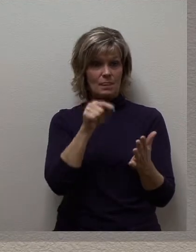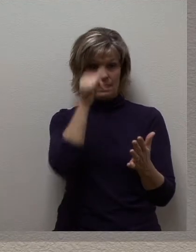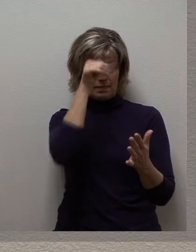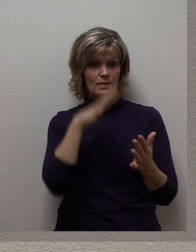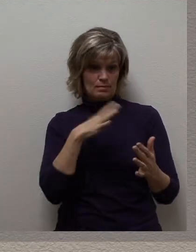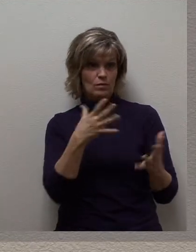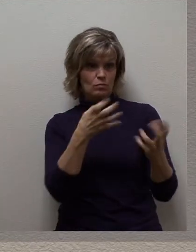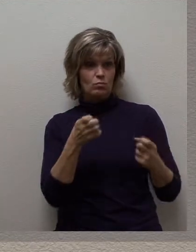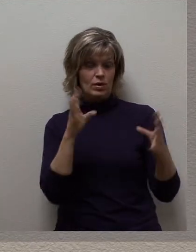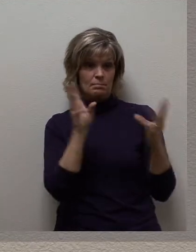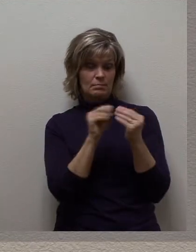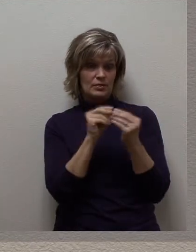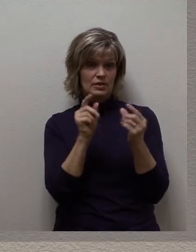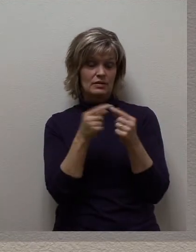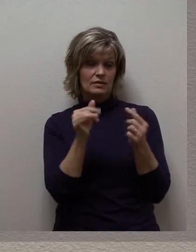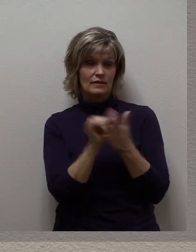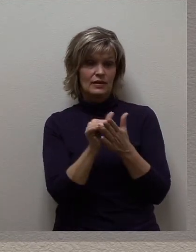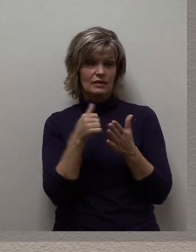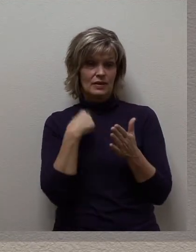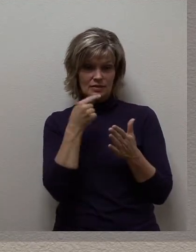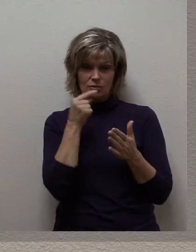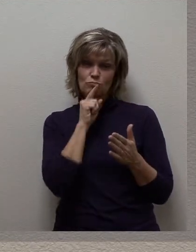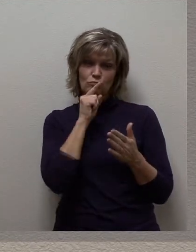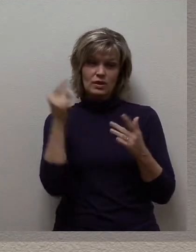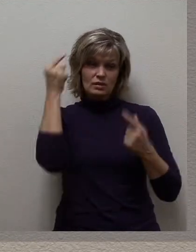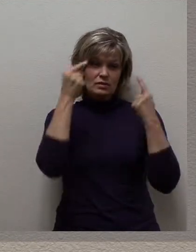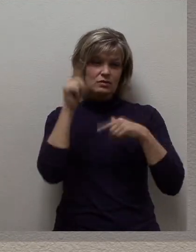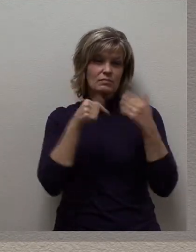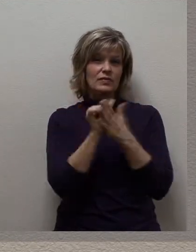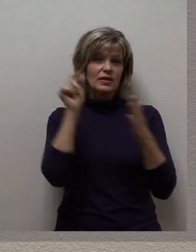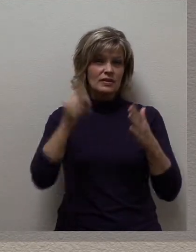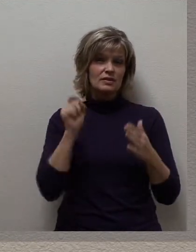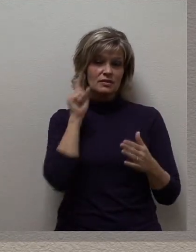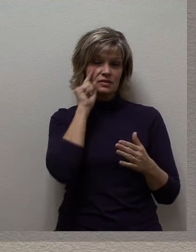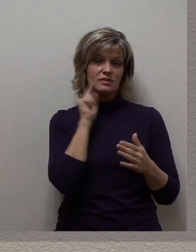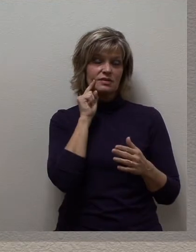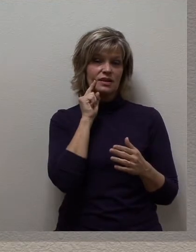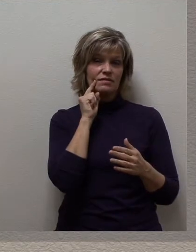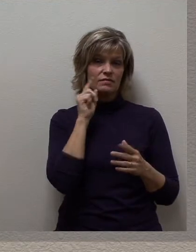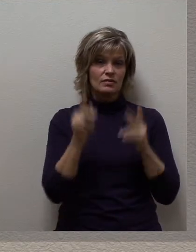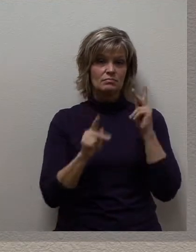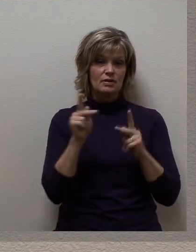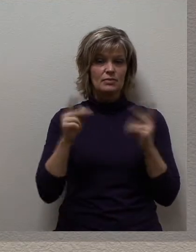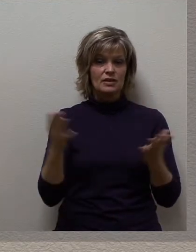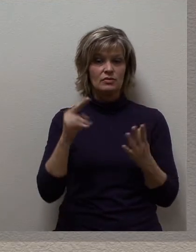and we visited and I expressed that I was very concerned about the needs of our deaf population in